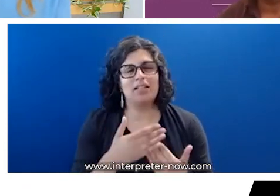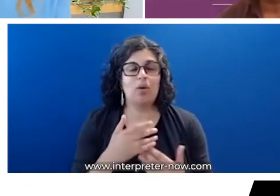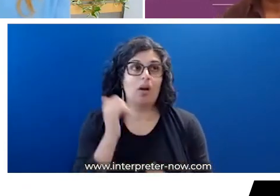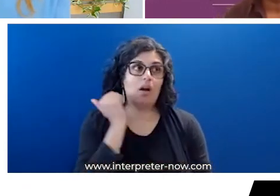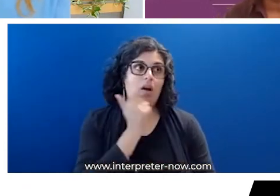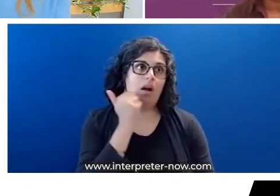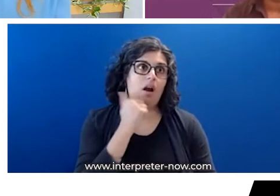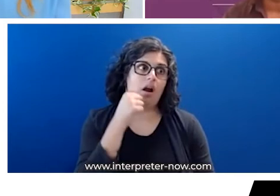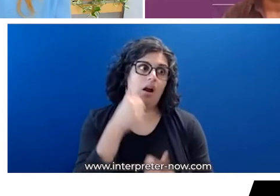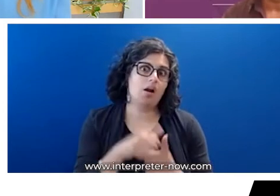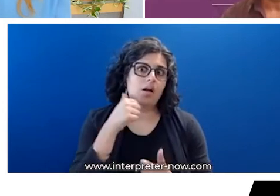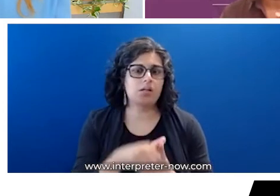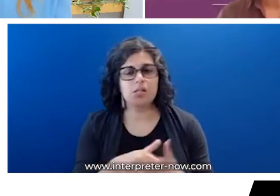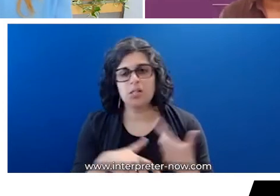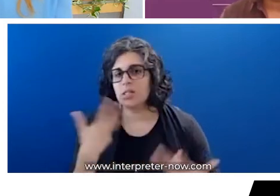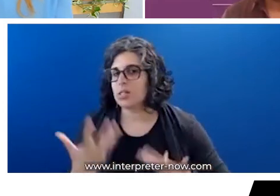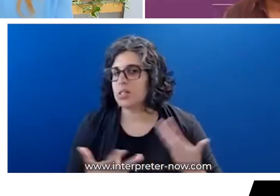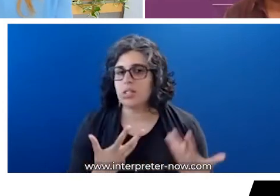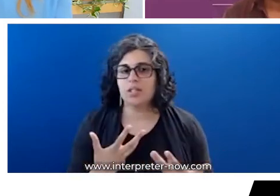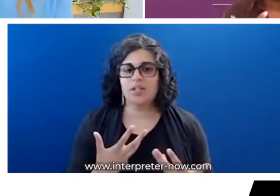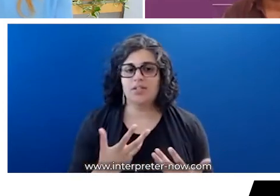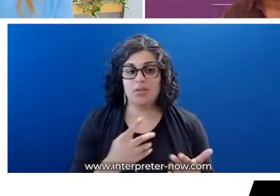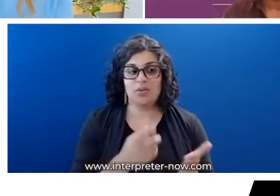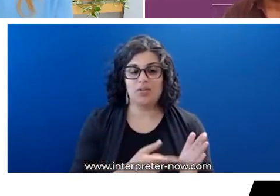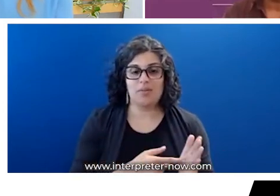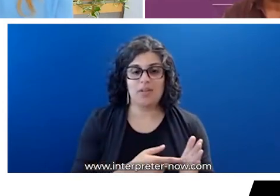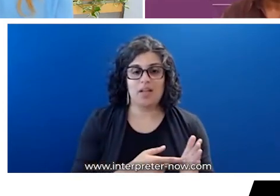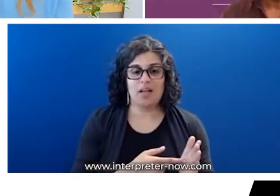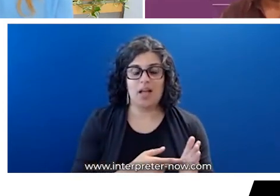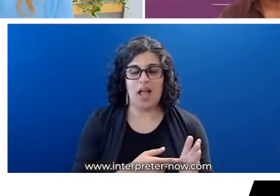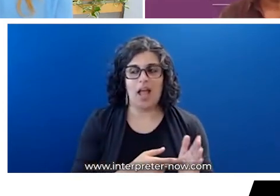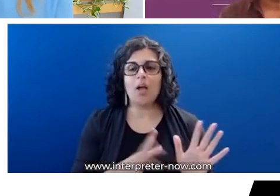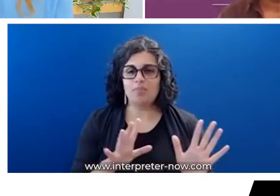And so, sometimes it provides an escape to let me just do my job, you know, be able to